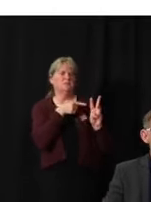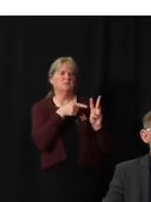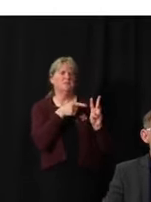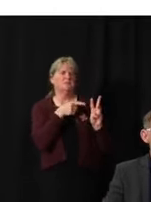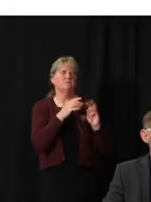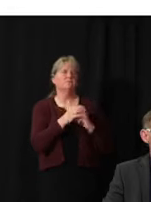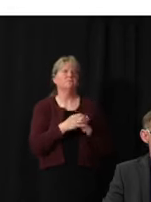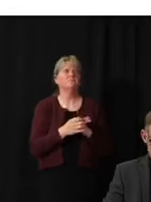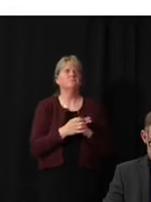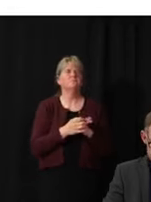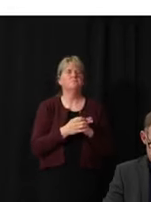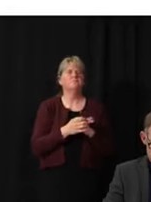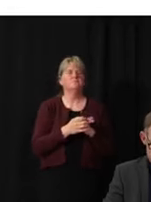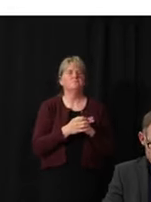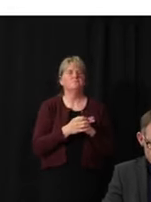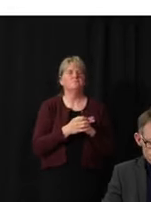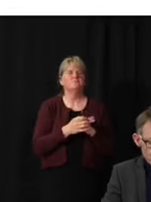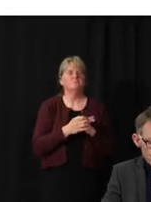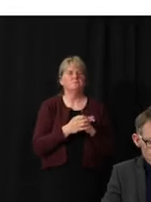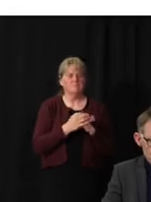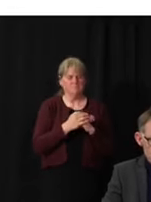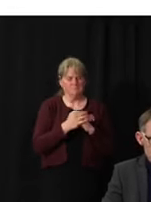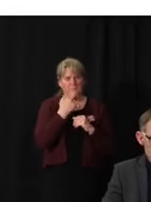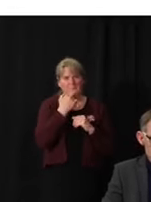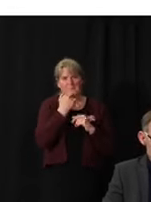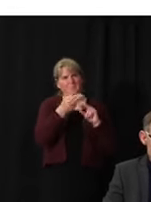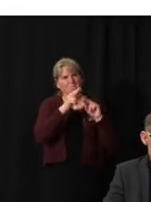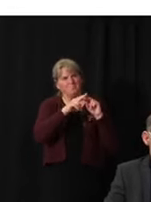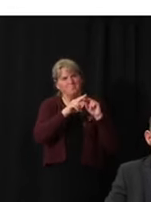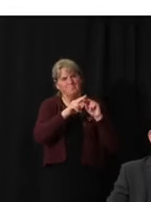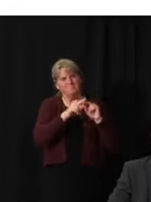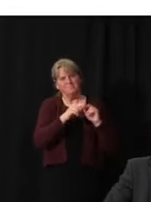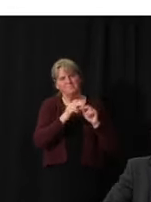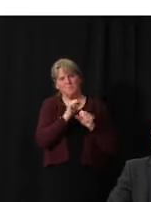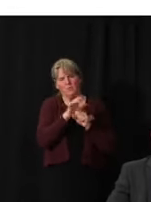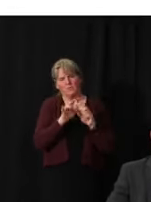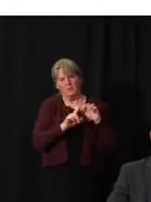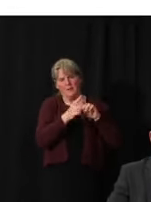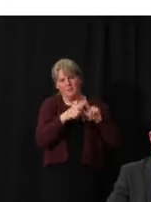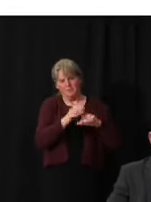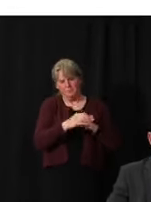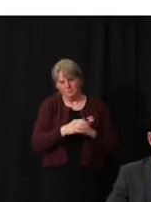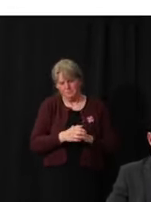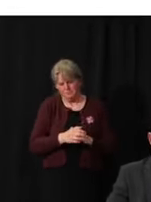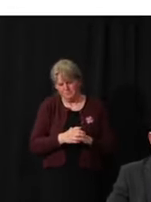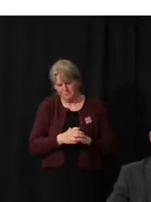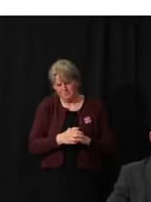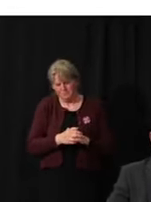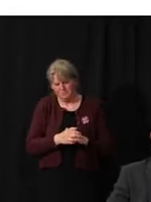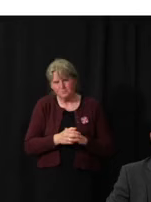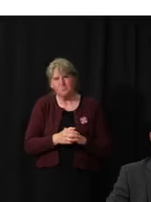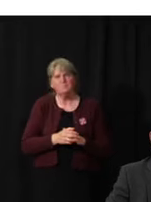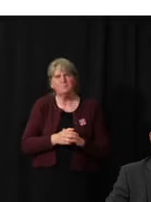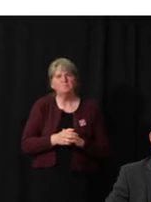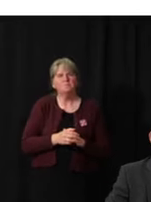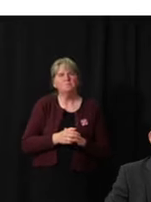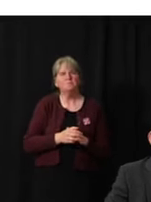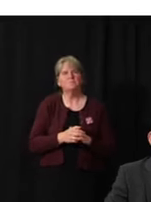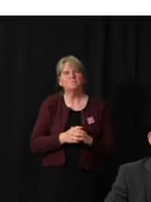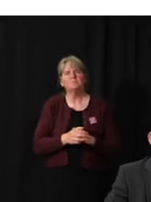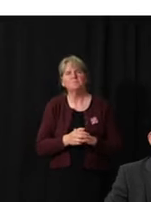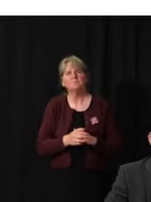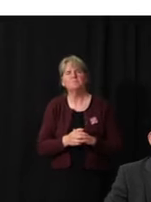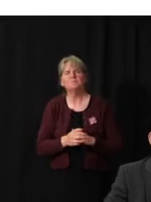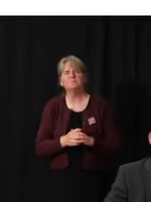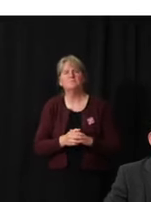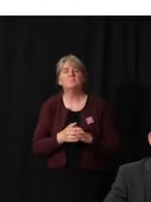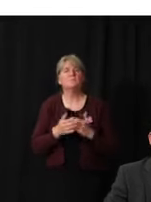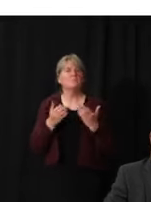travellers.